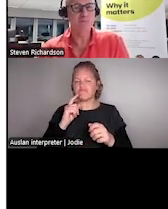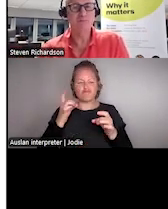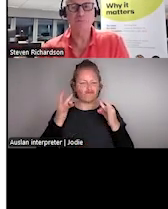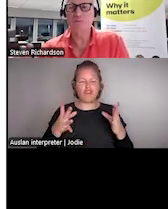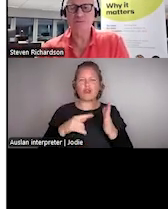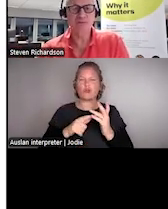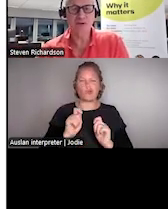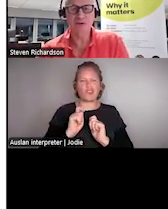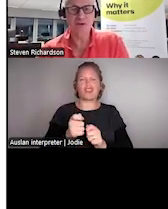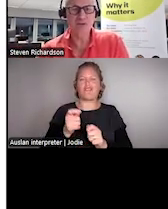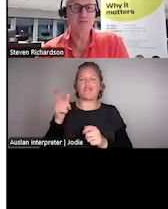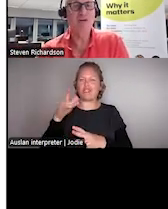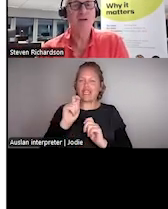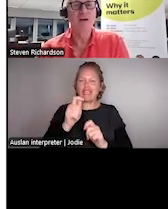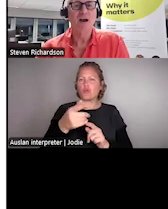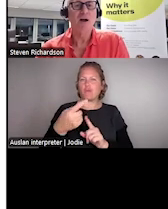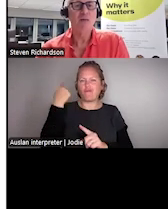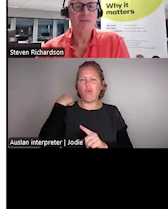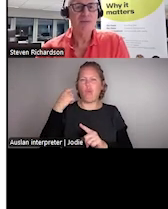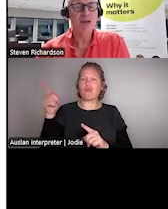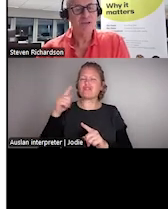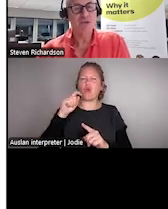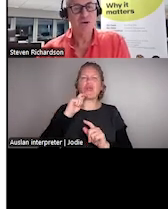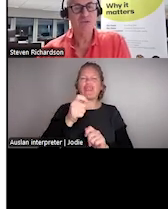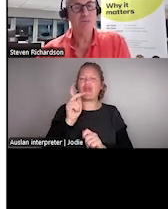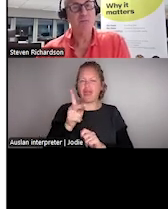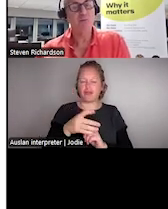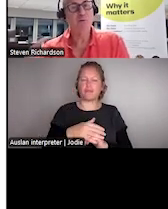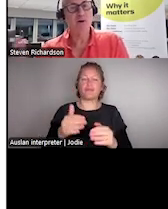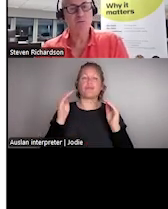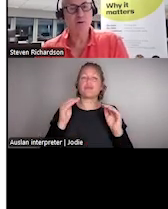you before and said they are going to give. And then matching donors. The people you might roll